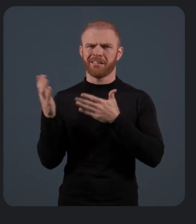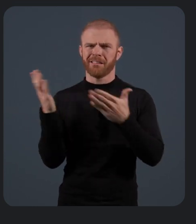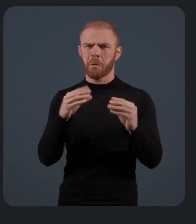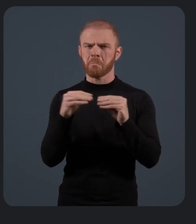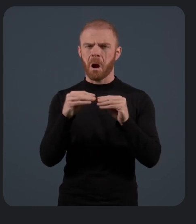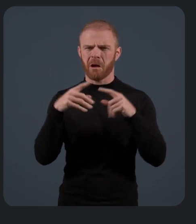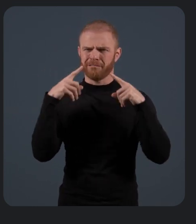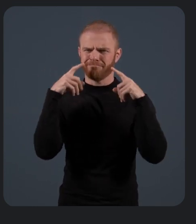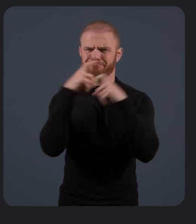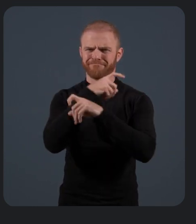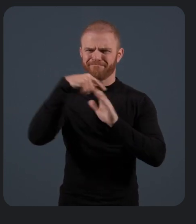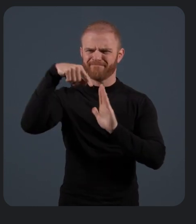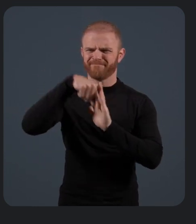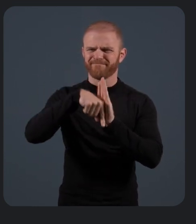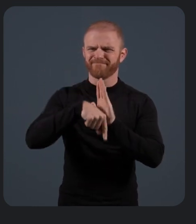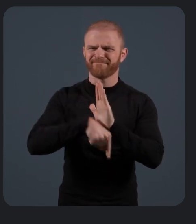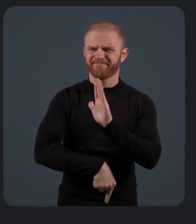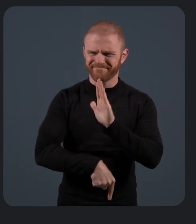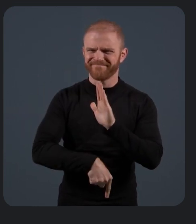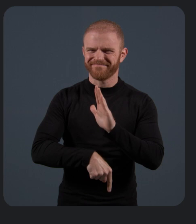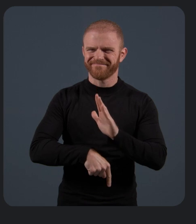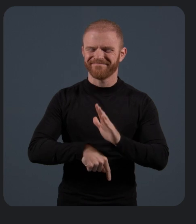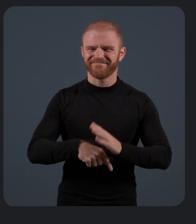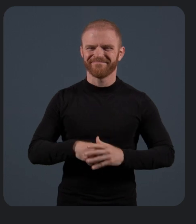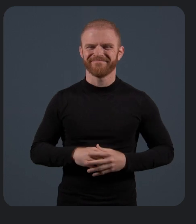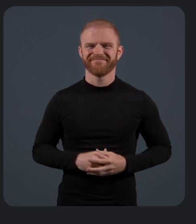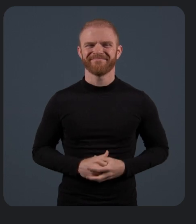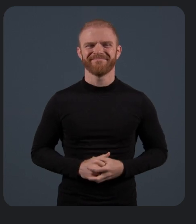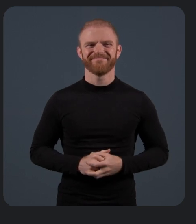But, with it, it brings much more complexity.